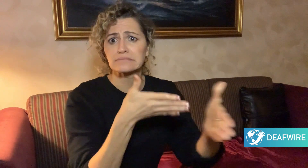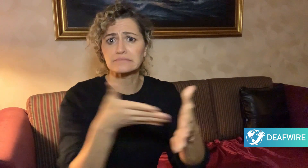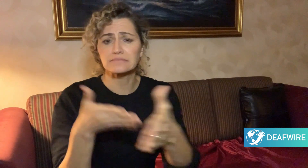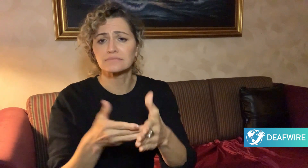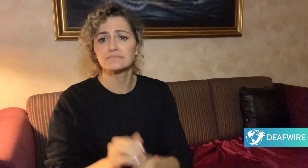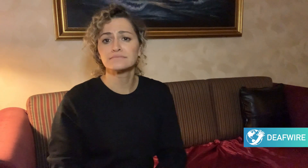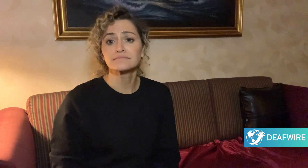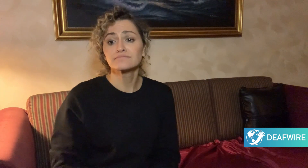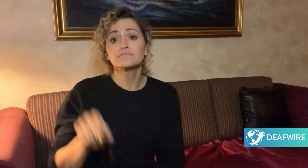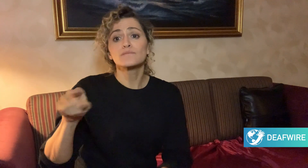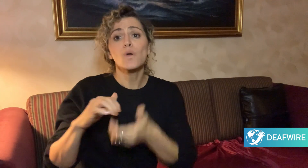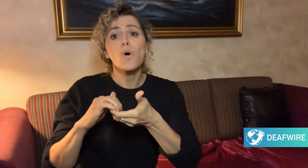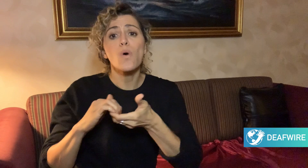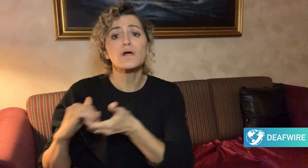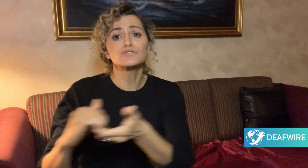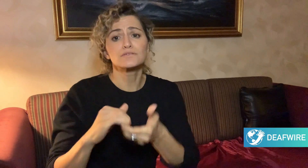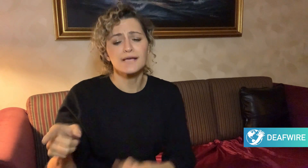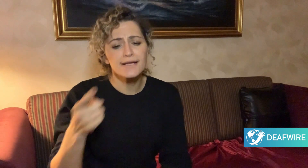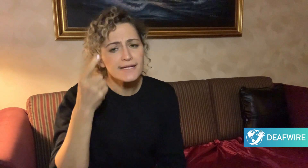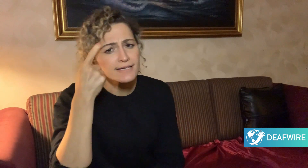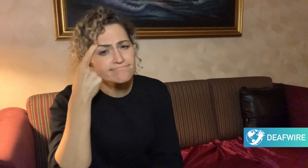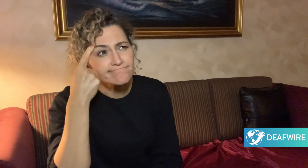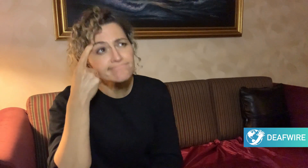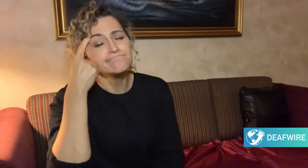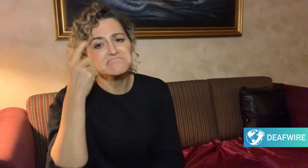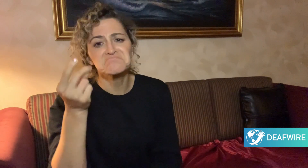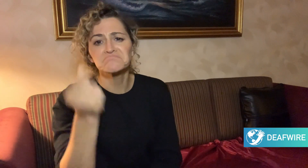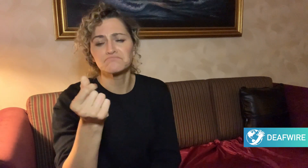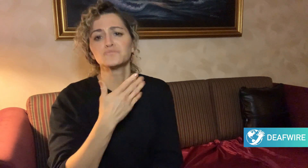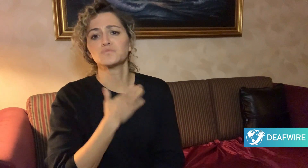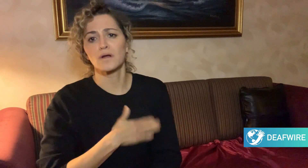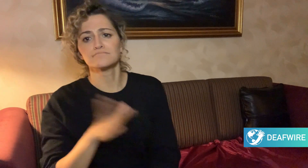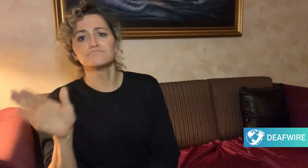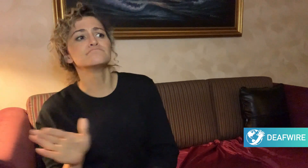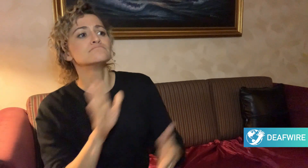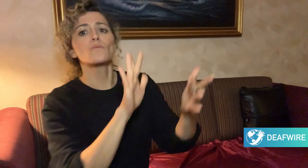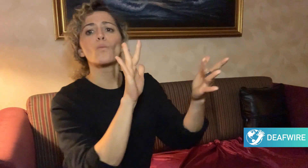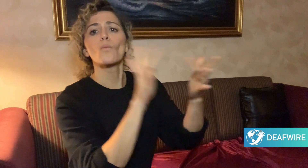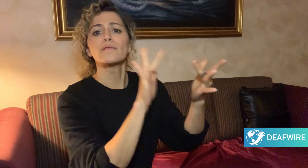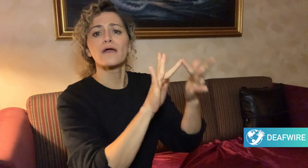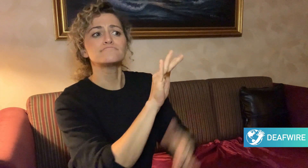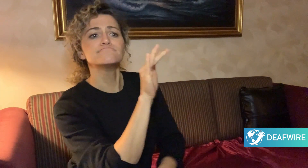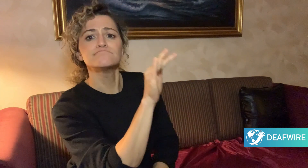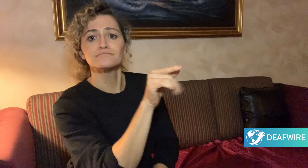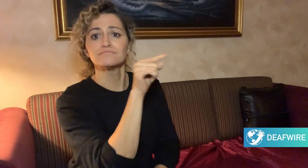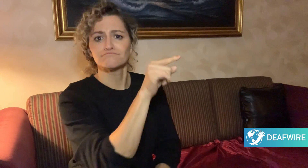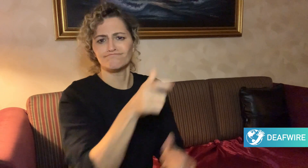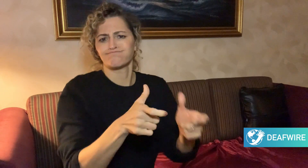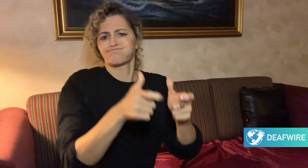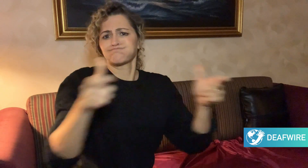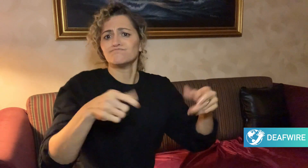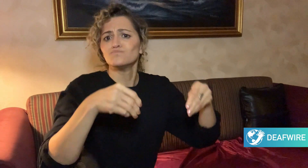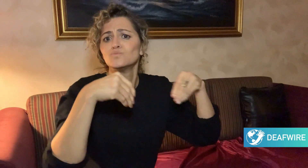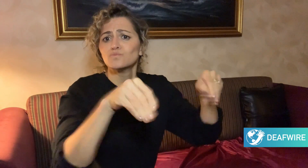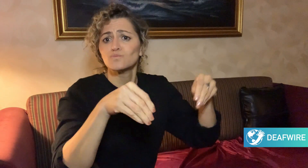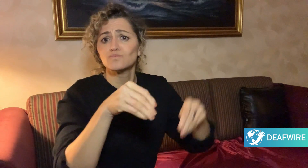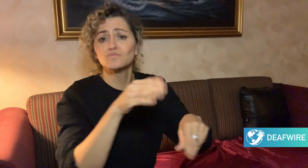The organization decided to reach out to the supermarket